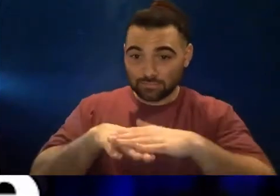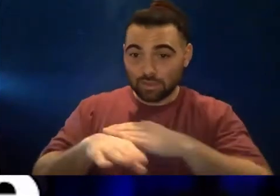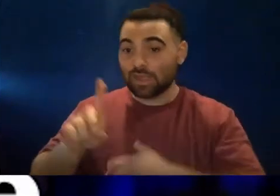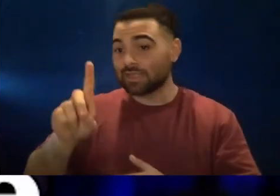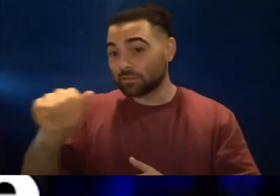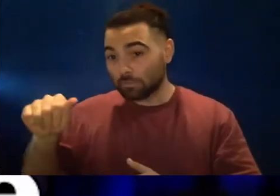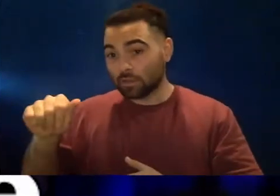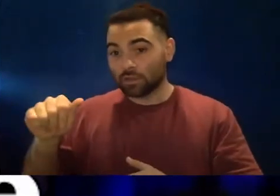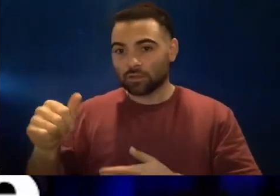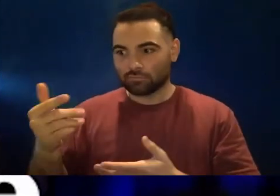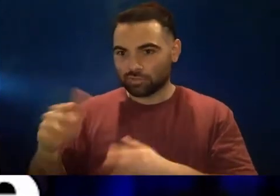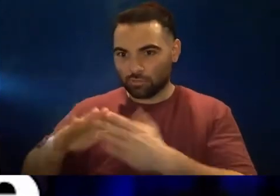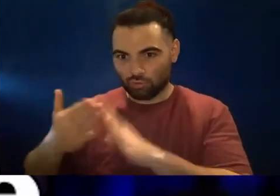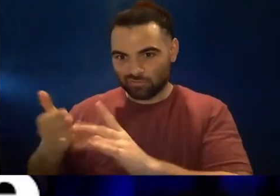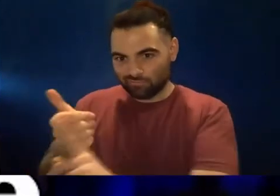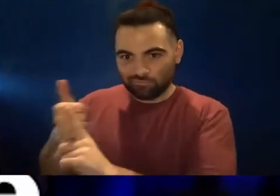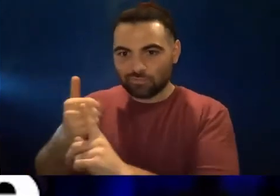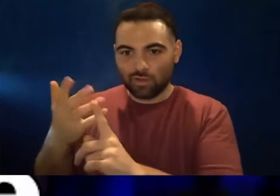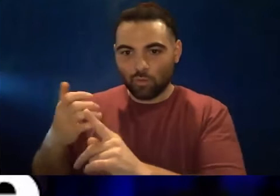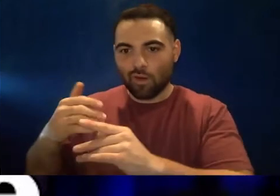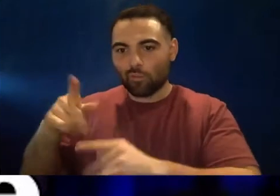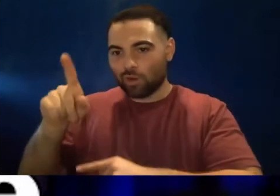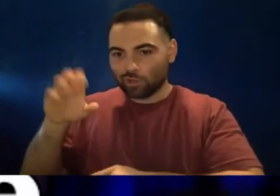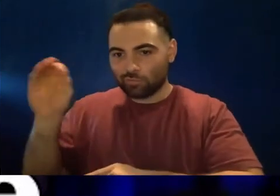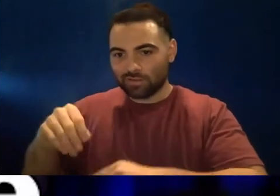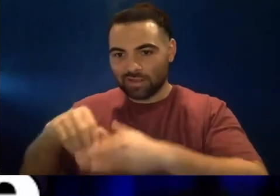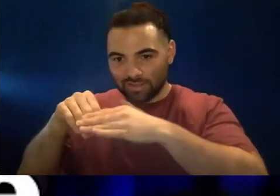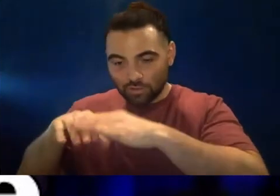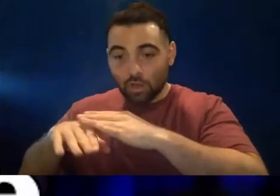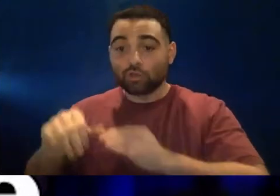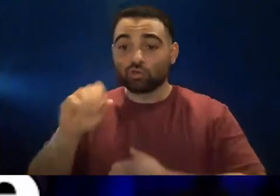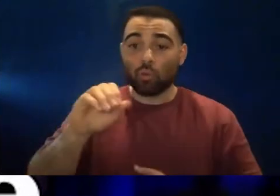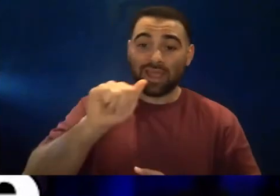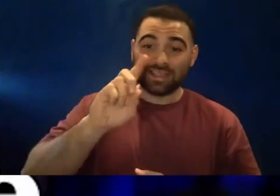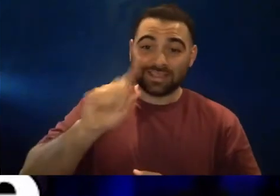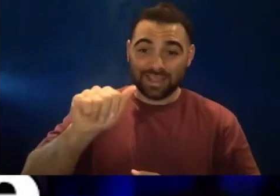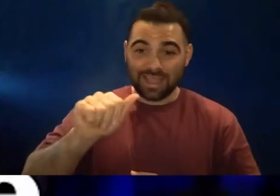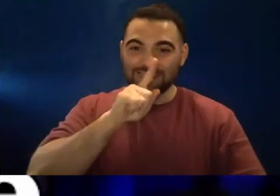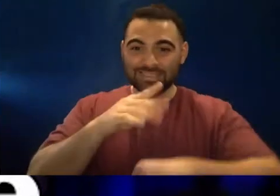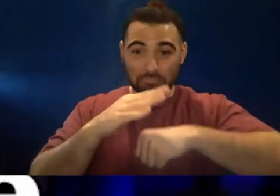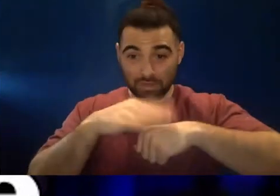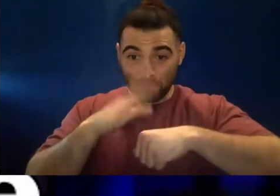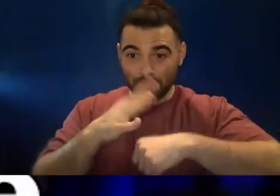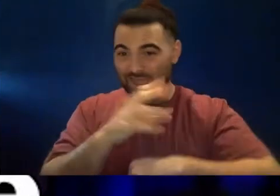wants a hundred percent accessibility so the ADA compliance is the absolute minimum, and they haven't even come close to that.